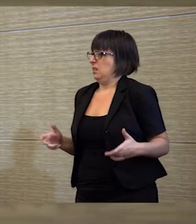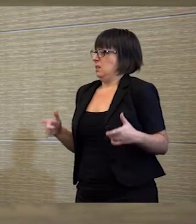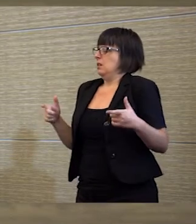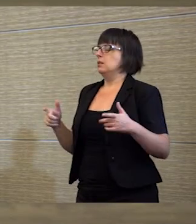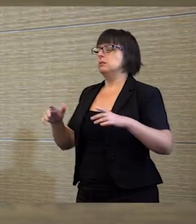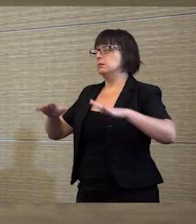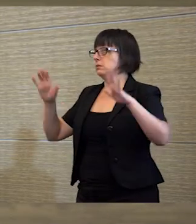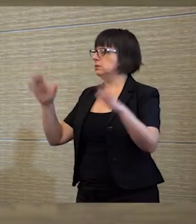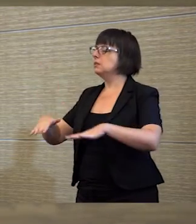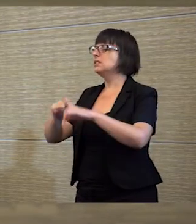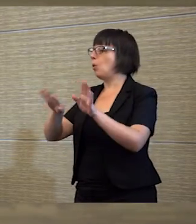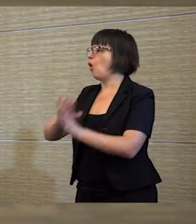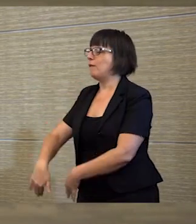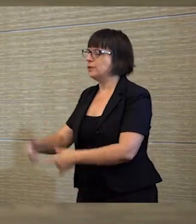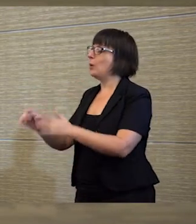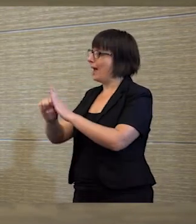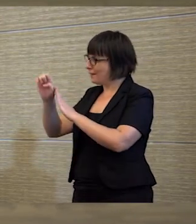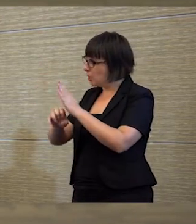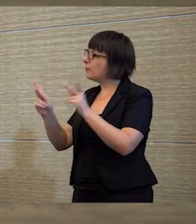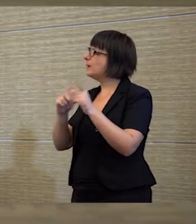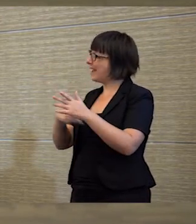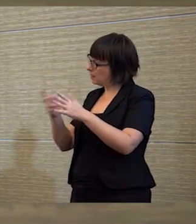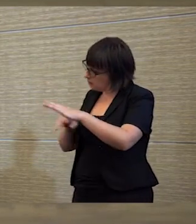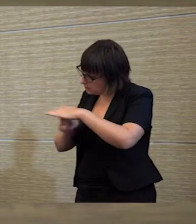they got that in there so people could go to the town hall meetings